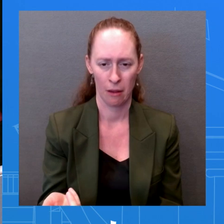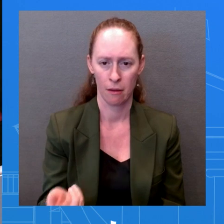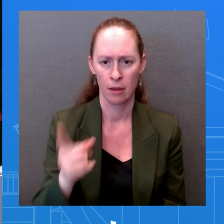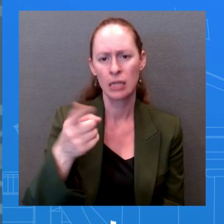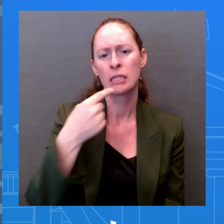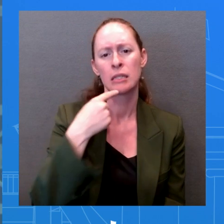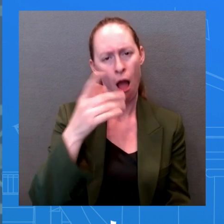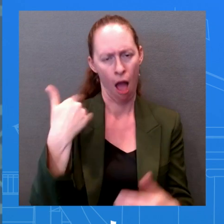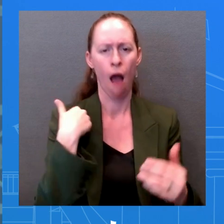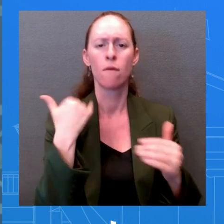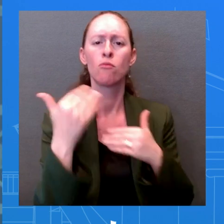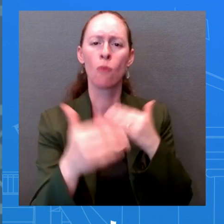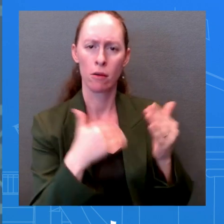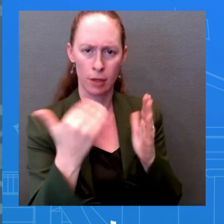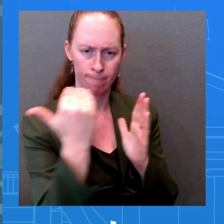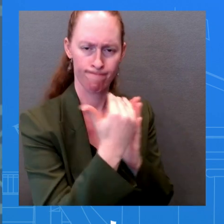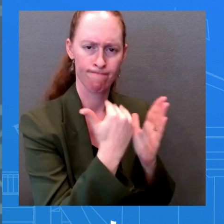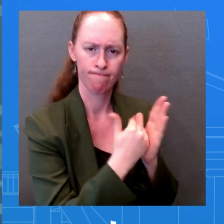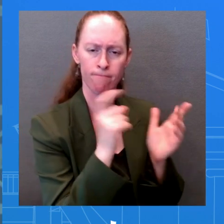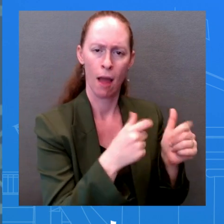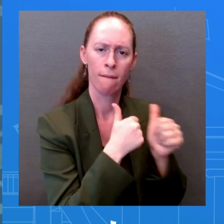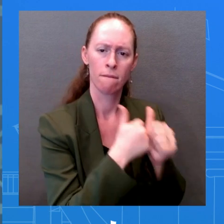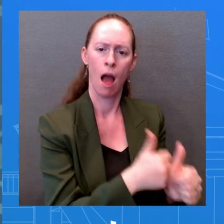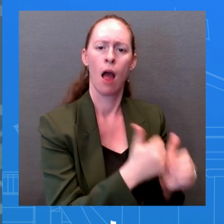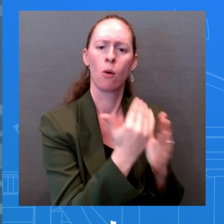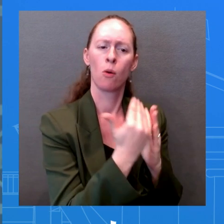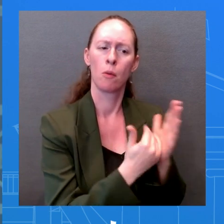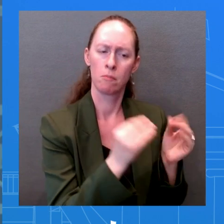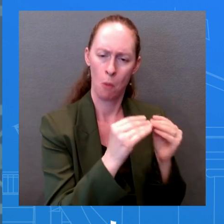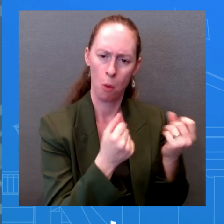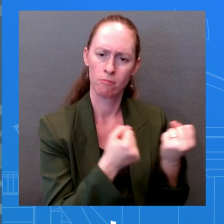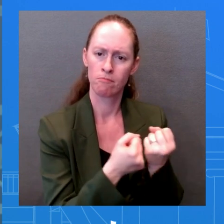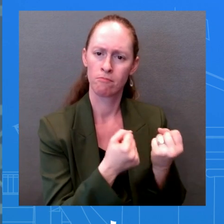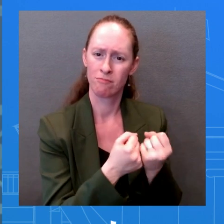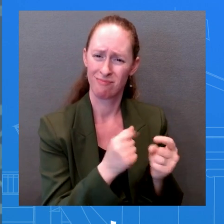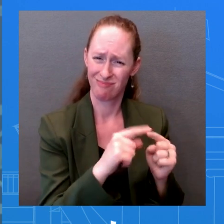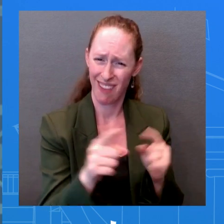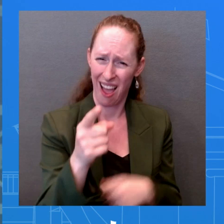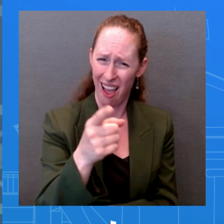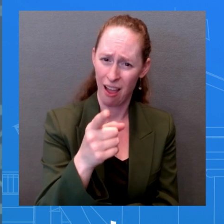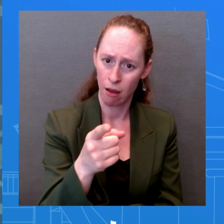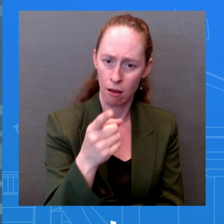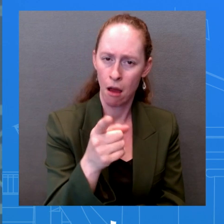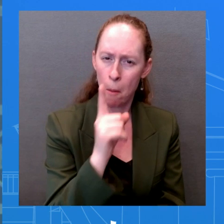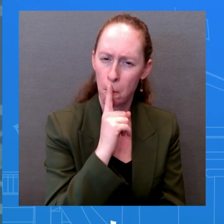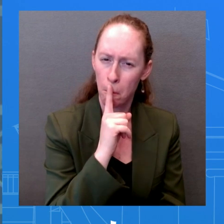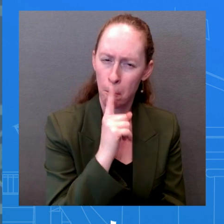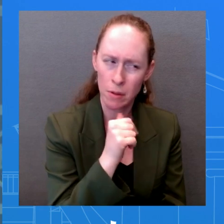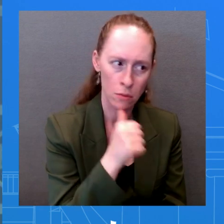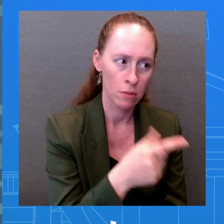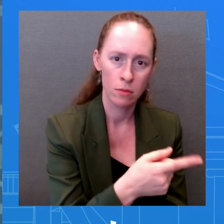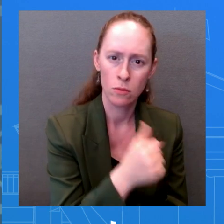of Homeland Security -- Secretary Mayorkas has been very clear. He was on TV recently talking about this,